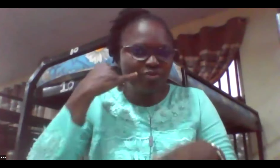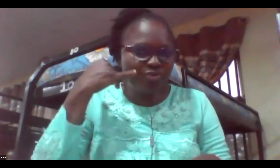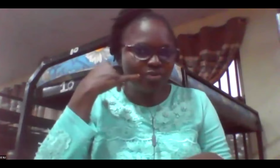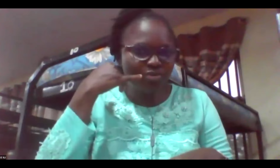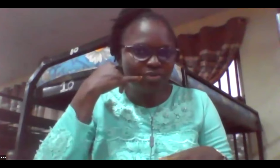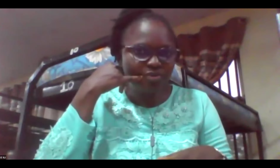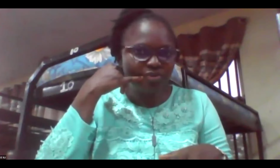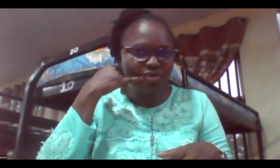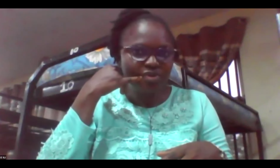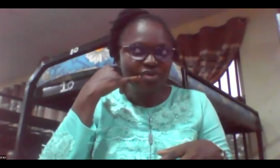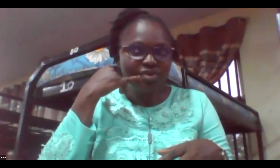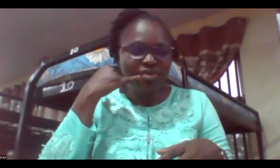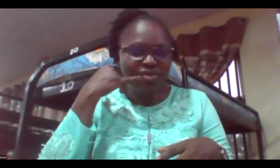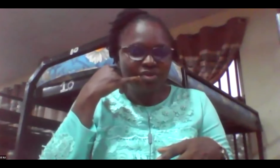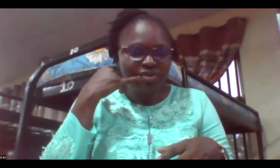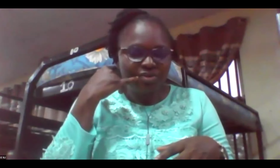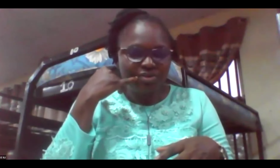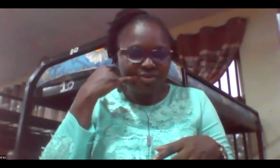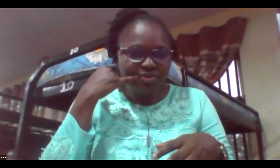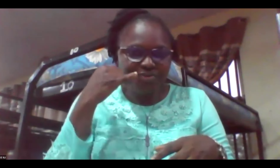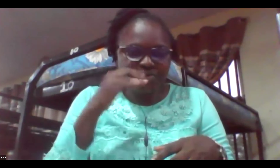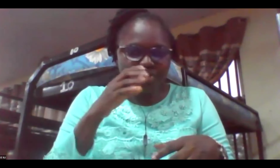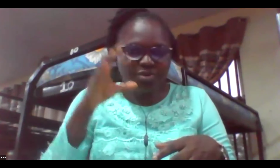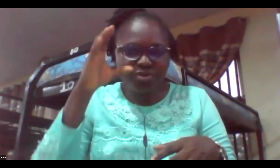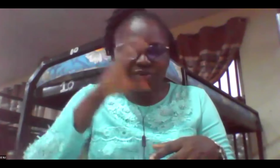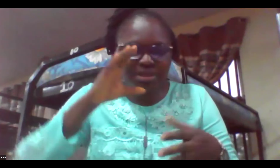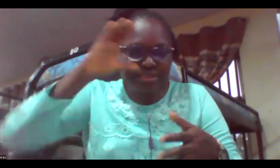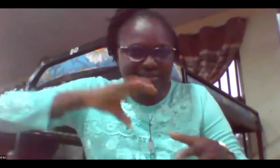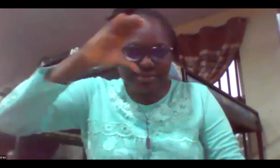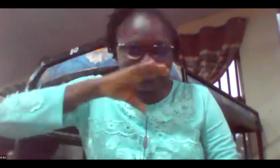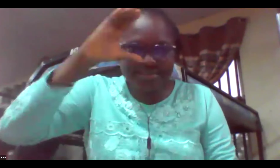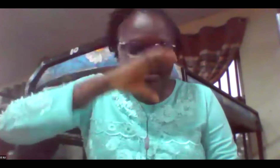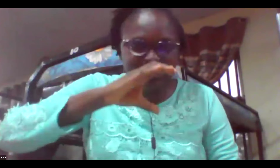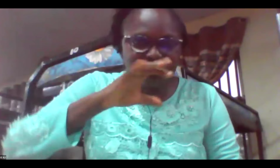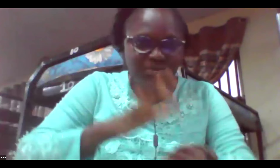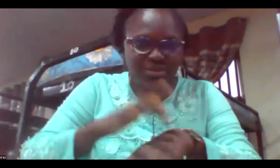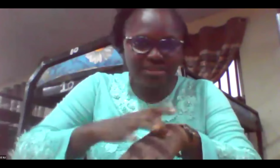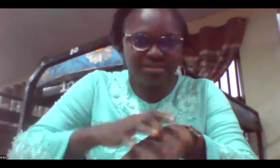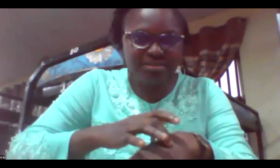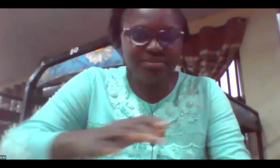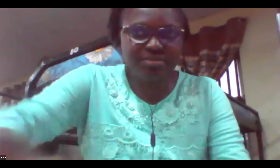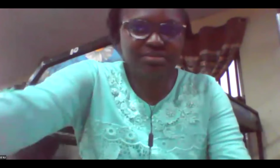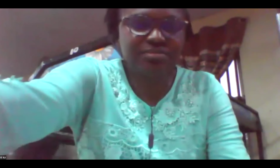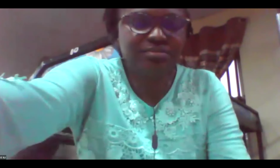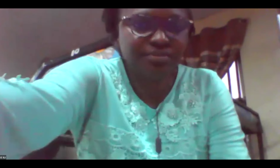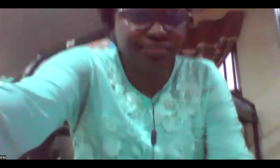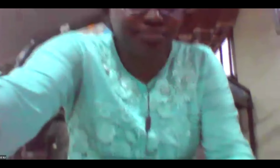on the settings, on your phone. You locate where you have such that you type. Somebody will type accessibility